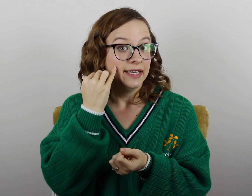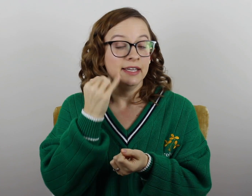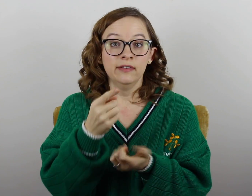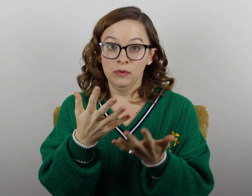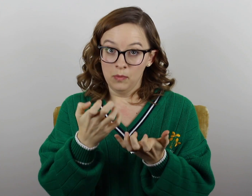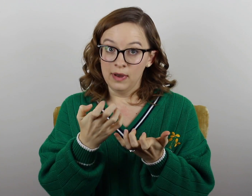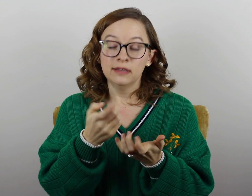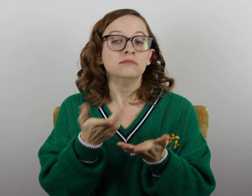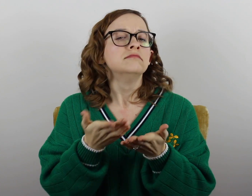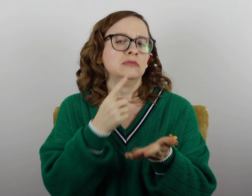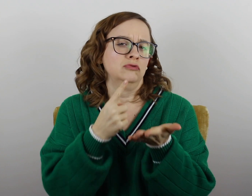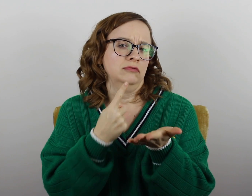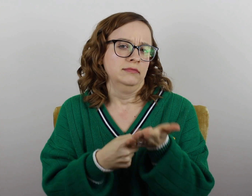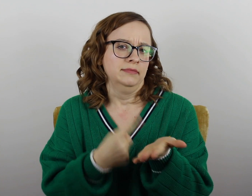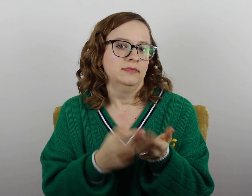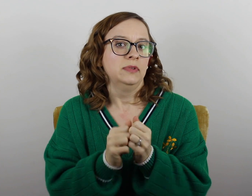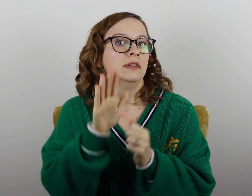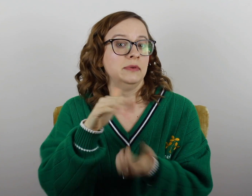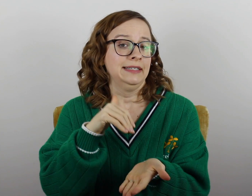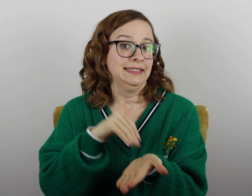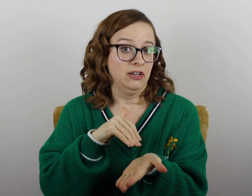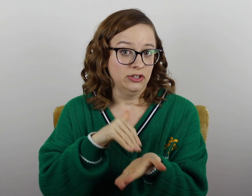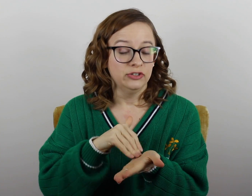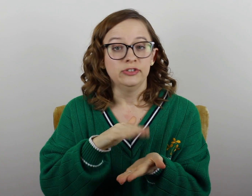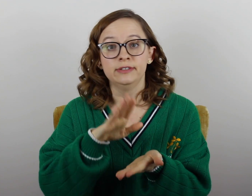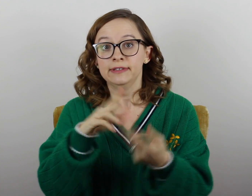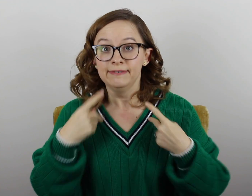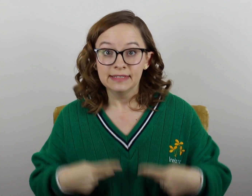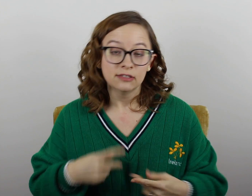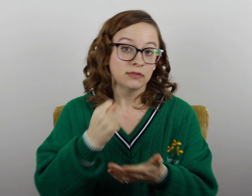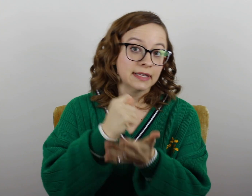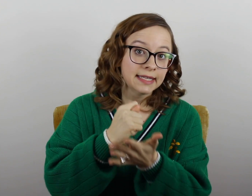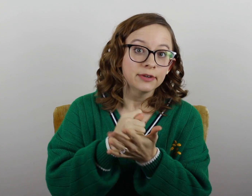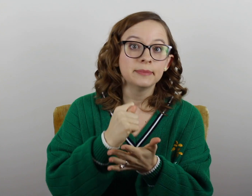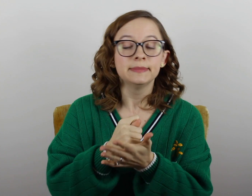Remember again, make sure that you talk with your doctor,